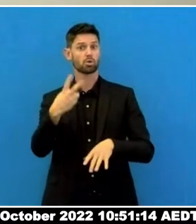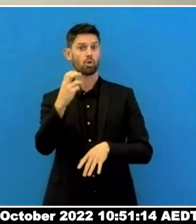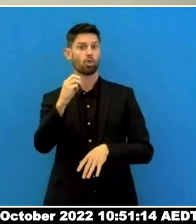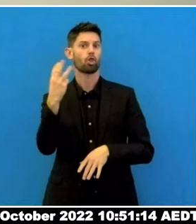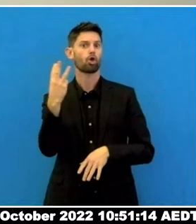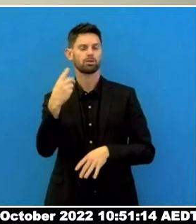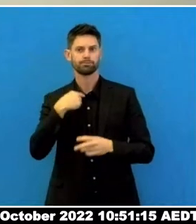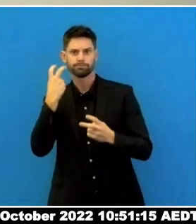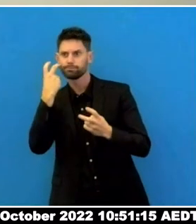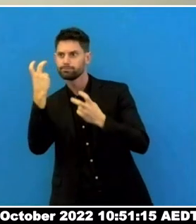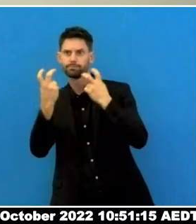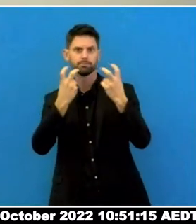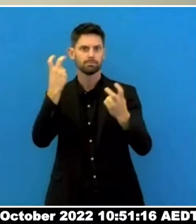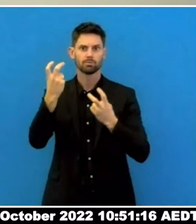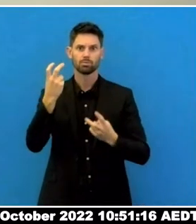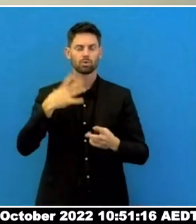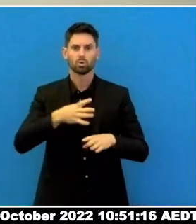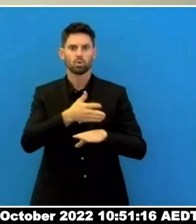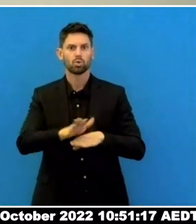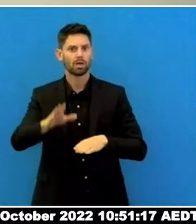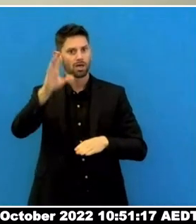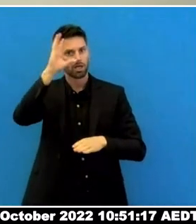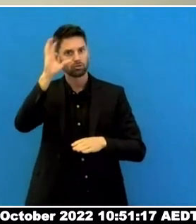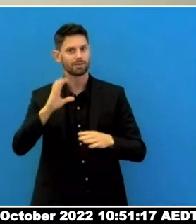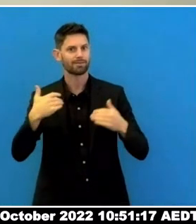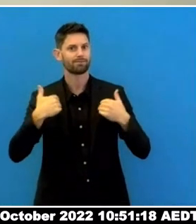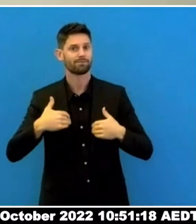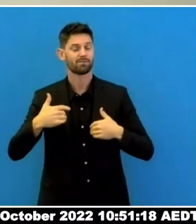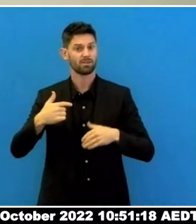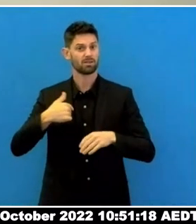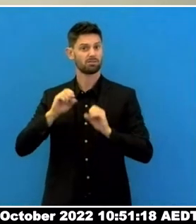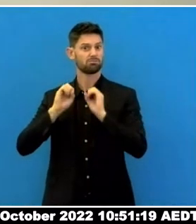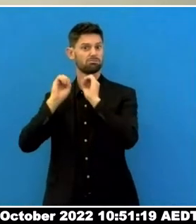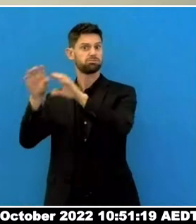I was taken to Christmas Island detention centre by Australian Border Force.